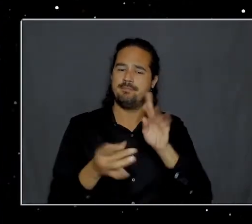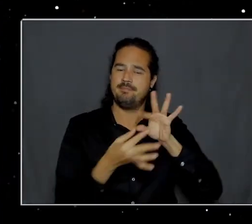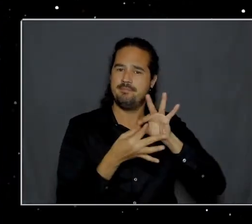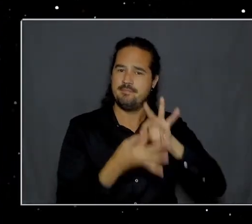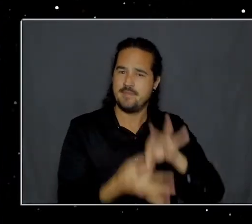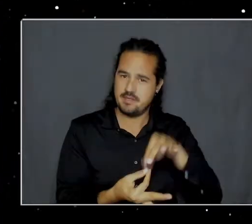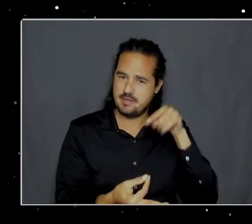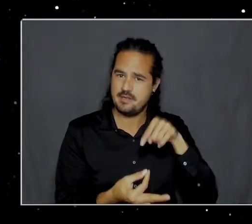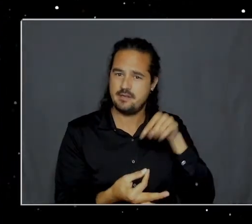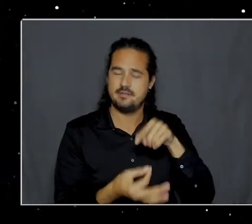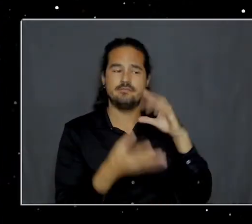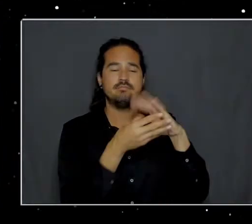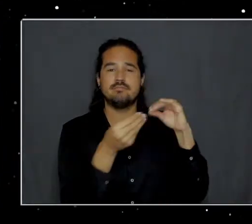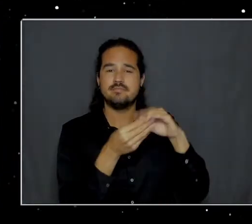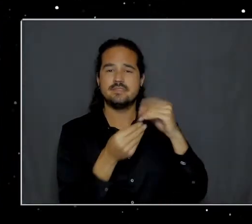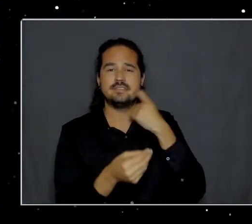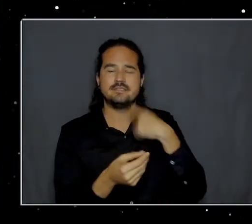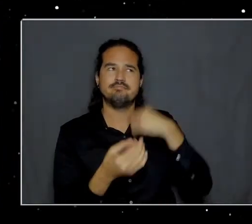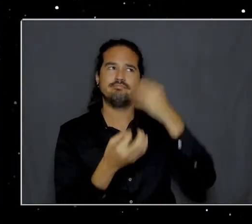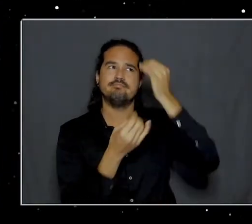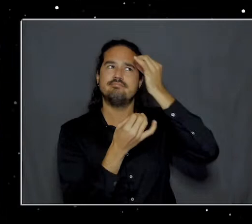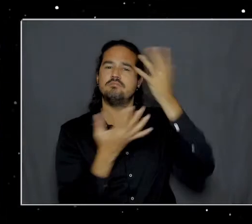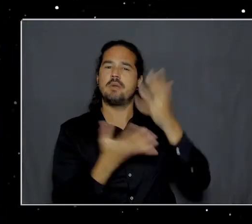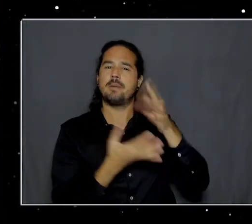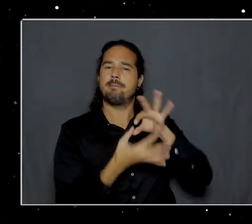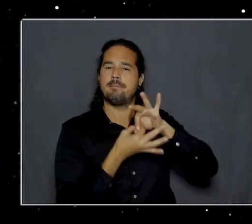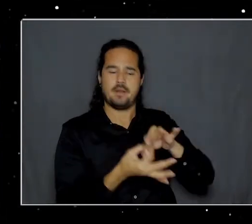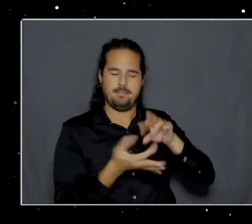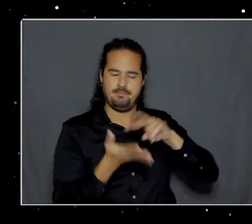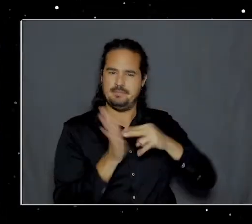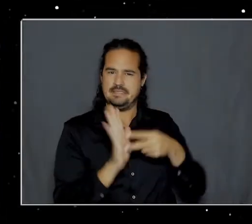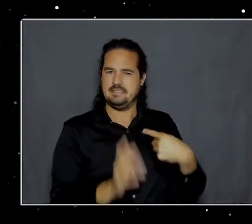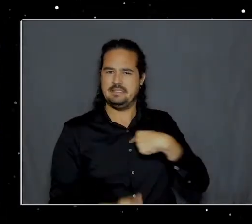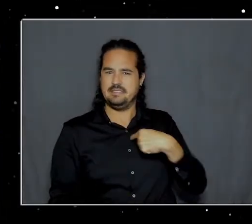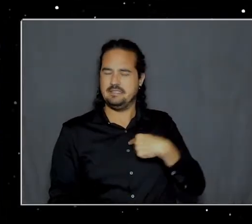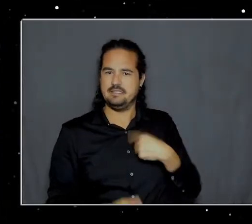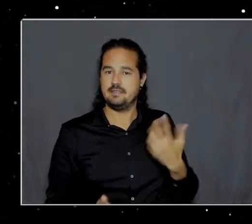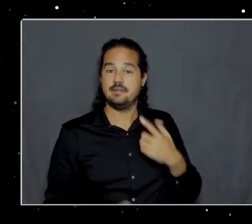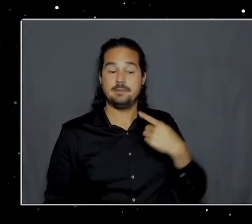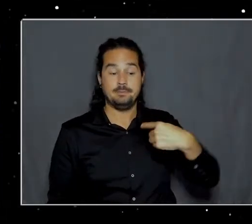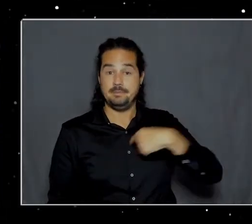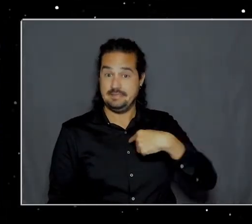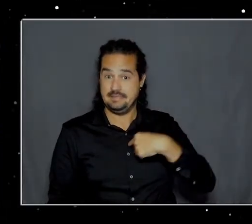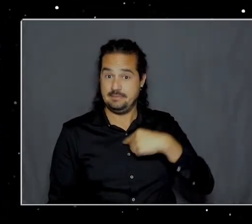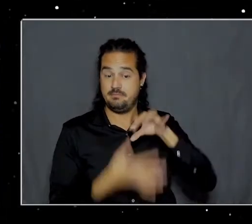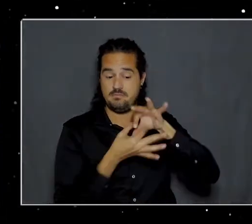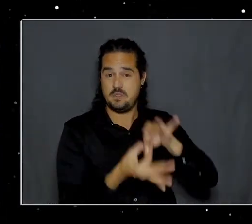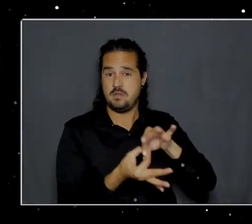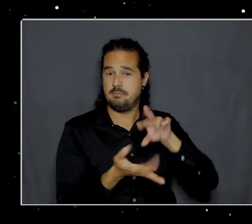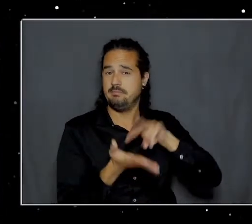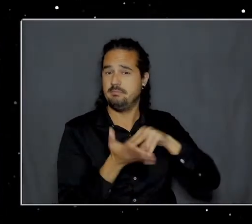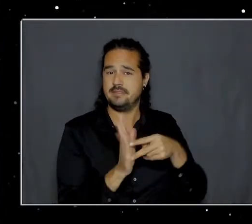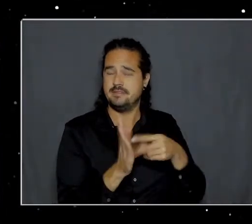RIGHT? THE ACLU DOES SUCH A GOOD JOB OF CREATING SPACES FOR US ALL TO BELONG. RIGHT? IT REALLY GOT ME THINKING ON WHAT IT MEANS TO ME TO BELONG.